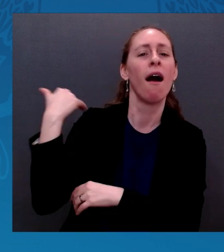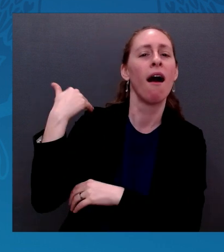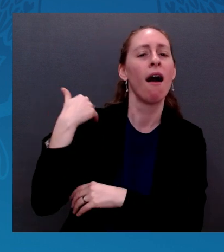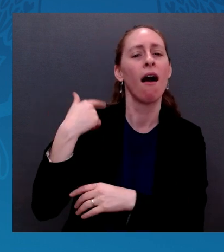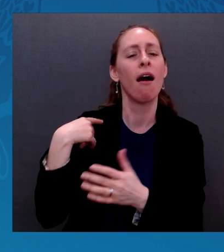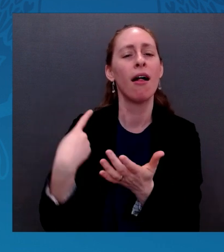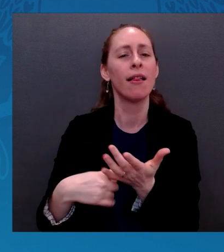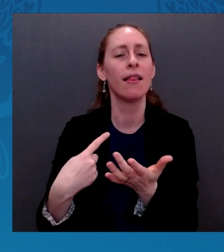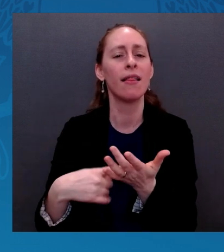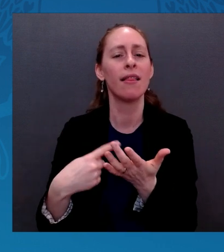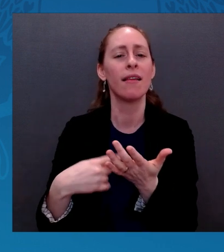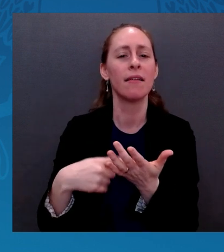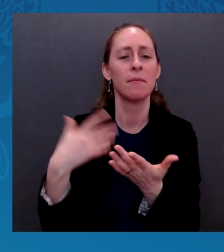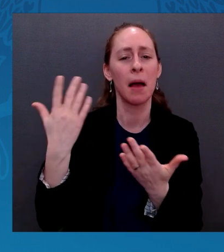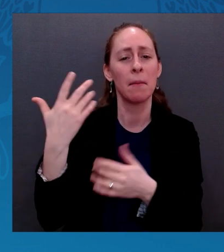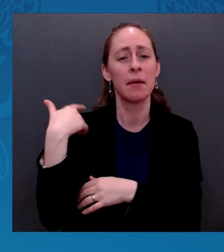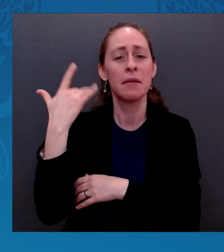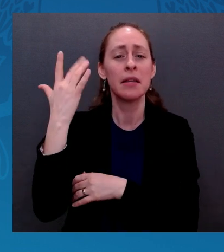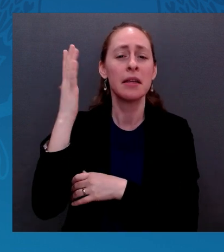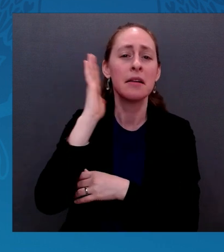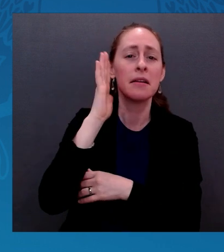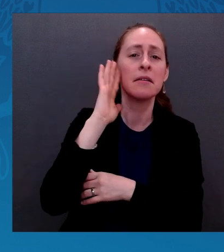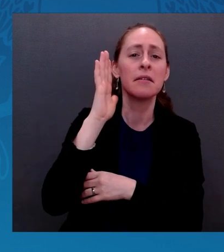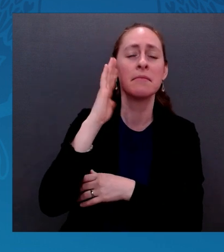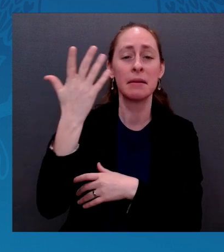You got it done in two and a half years, which makes it even more .